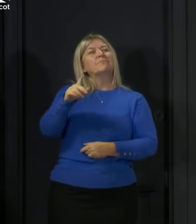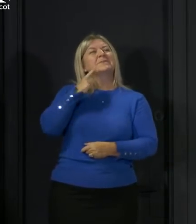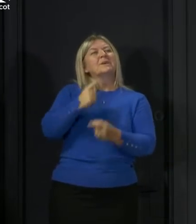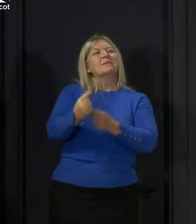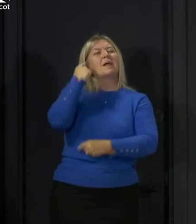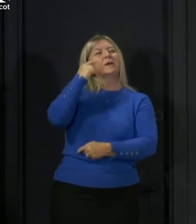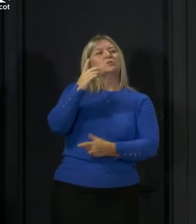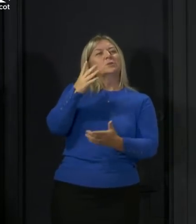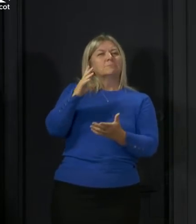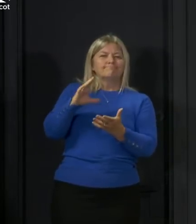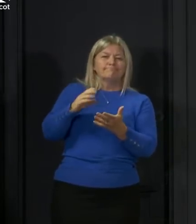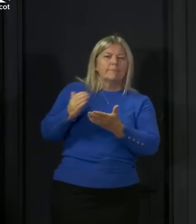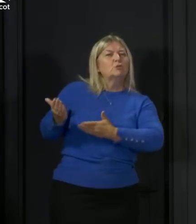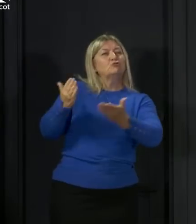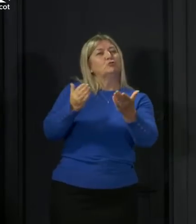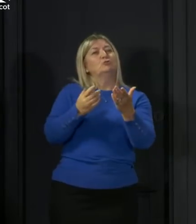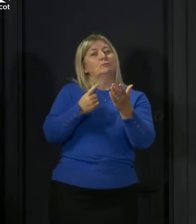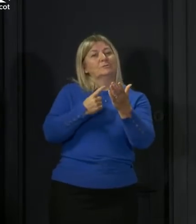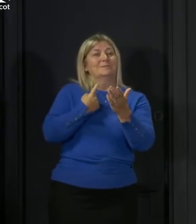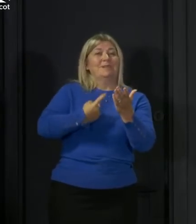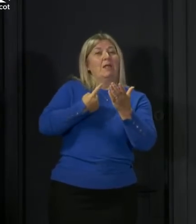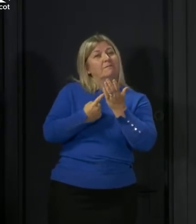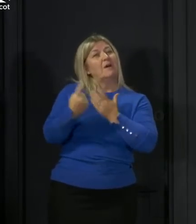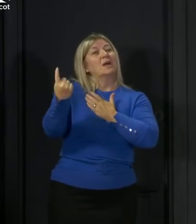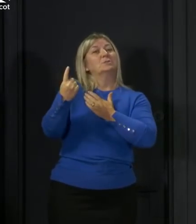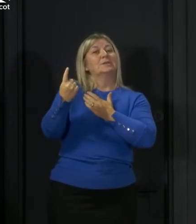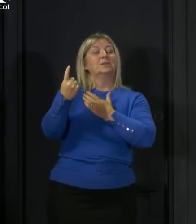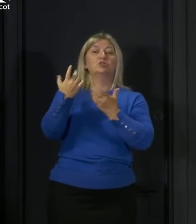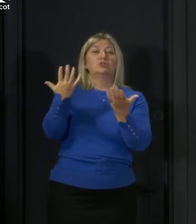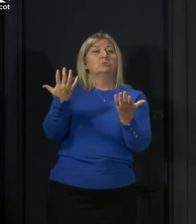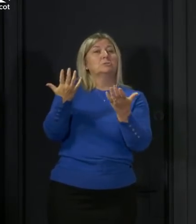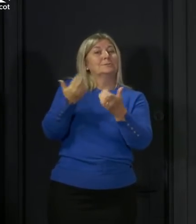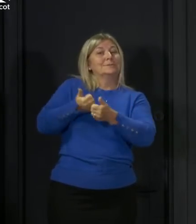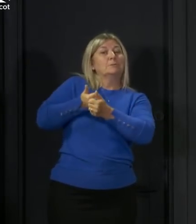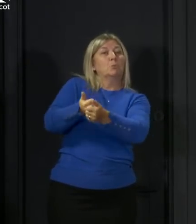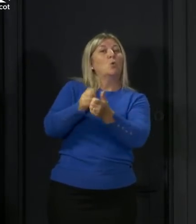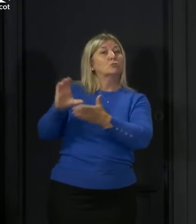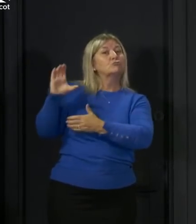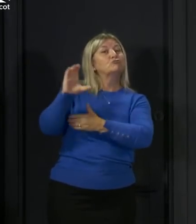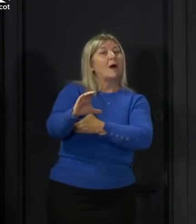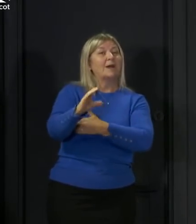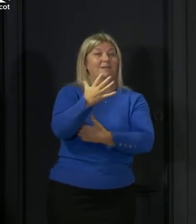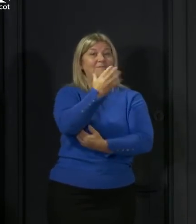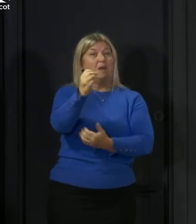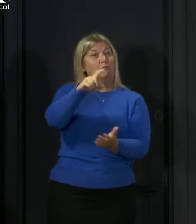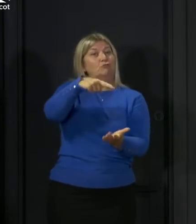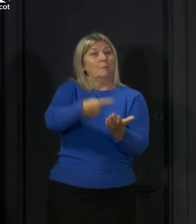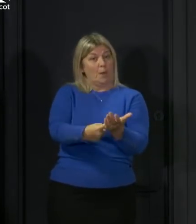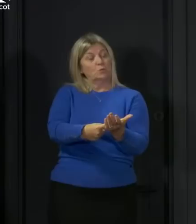of 500 for people on low incomes who have to self-isolate for public health reasons.